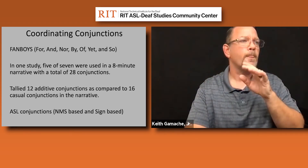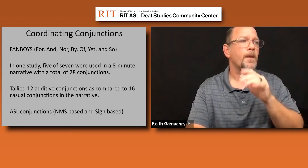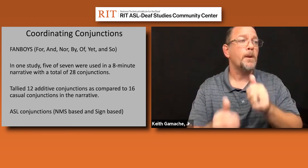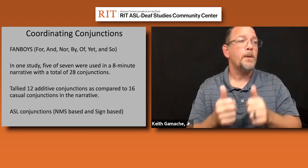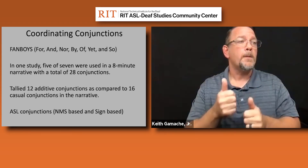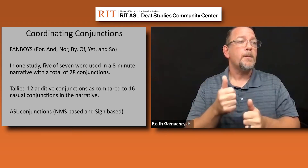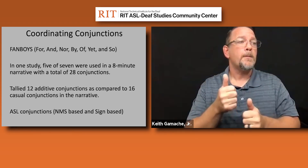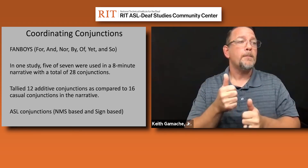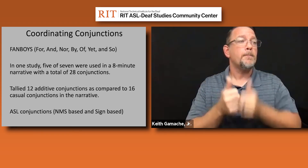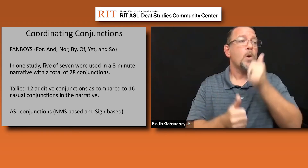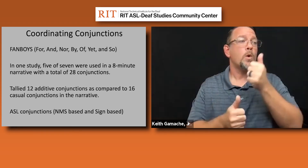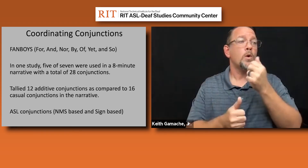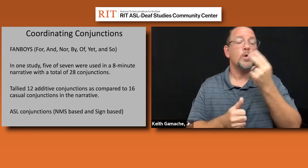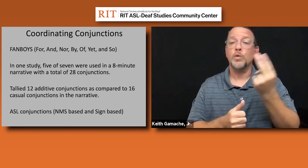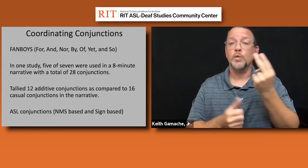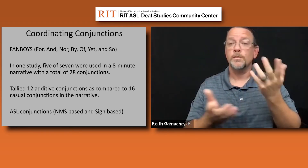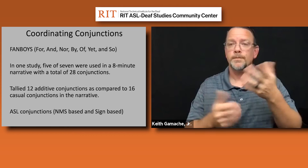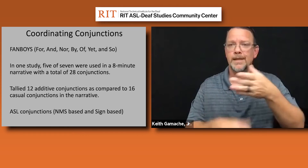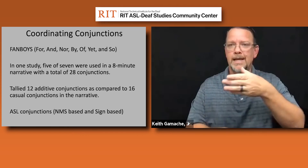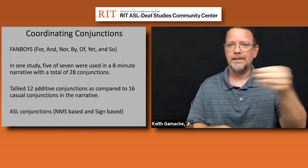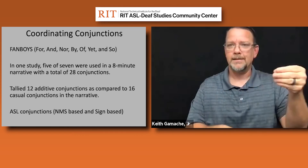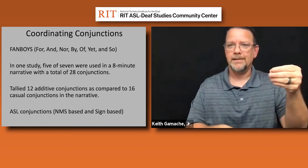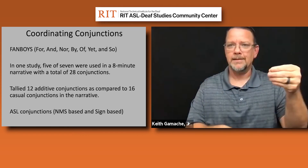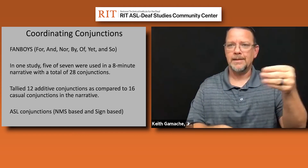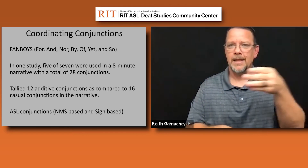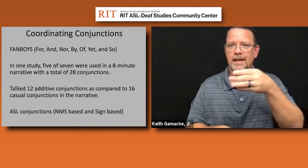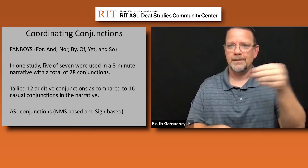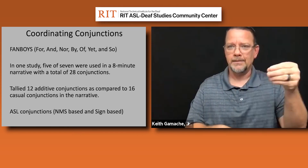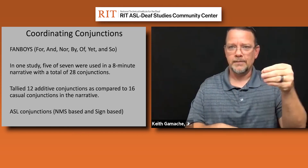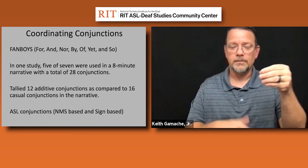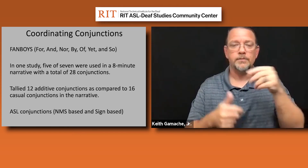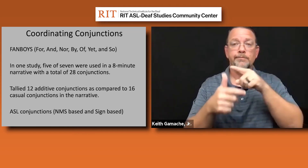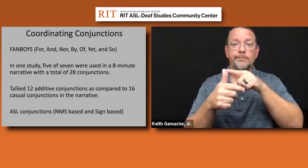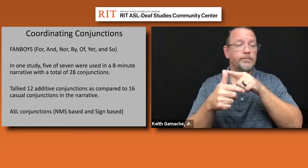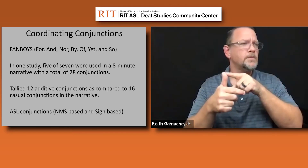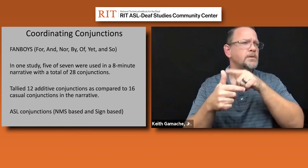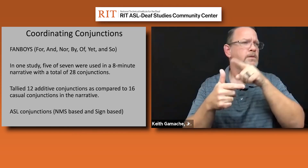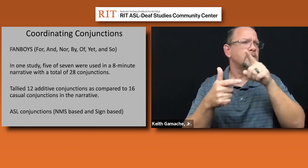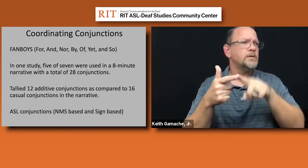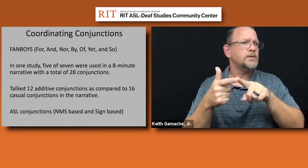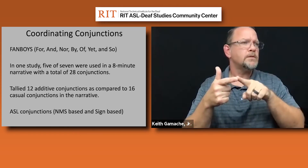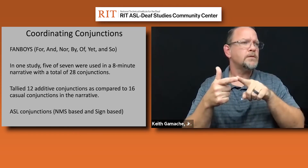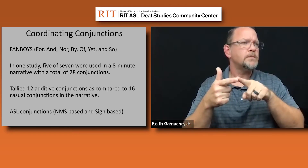28 different conjunctions used. The one commonly most used was "and."